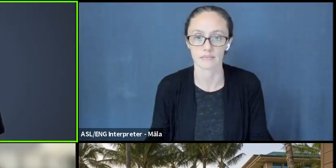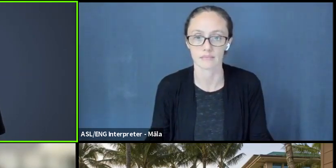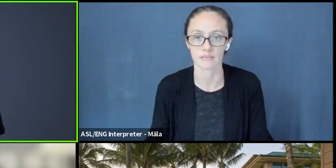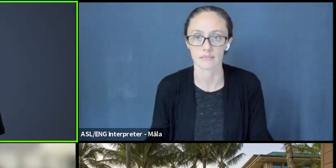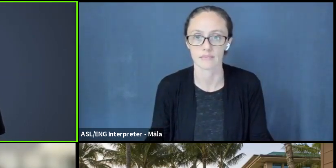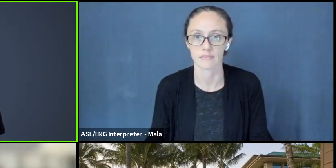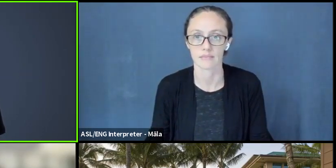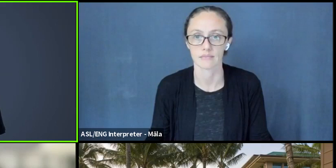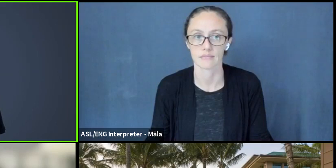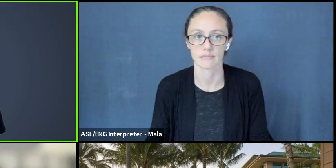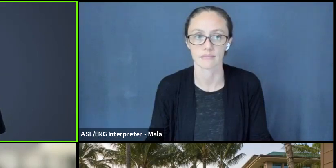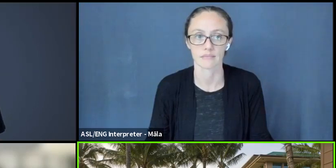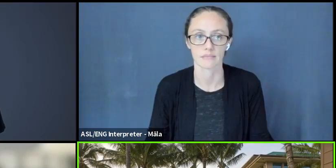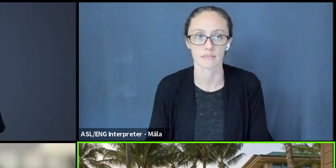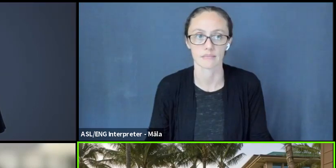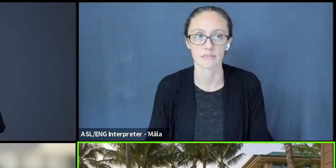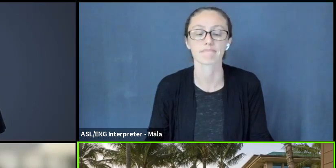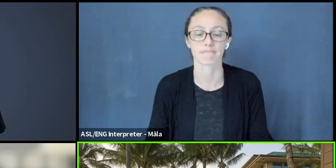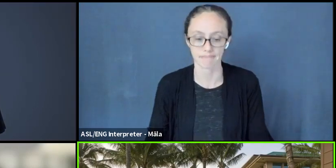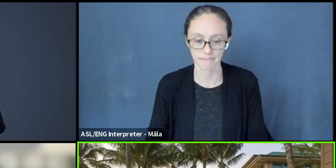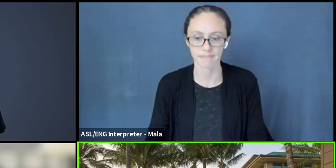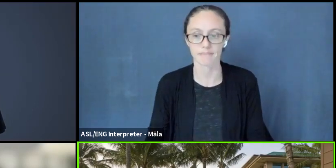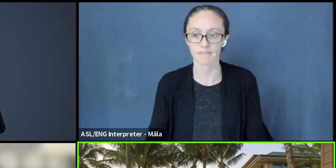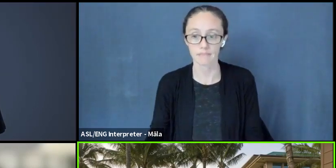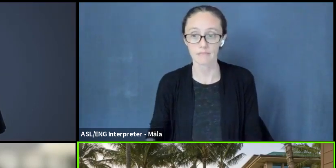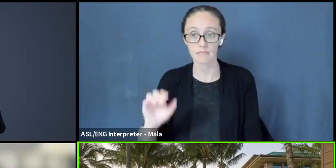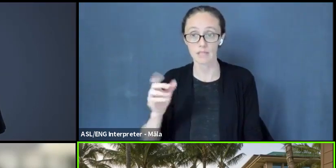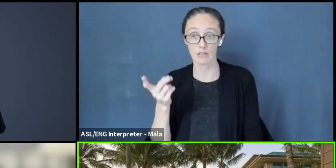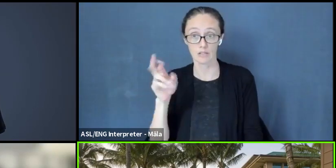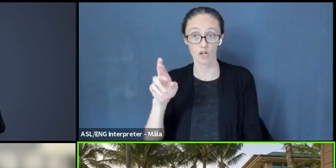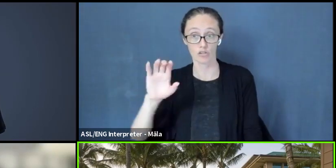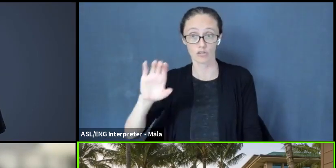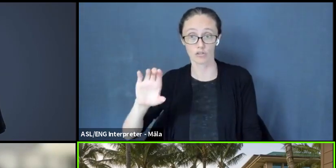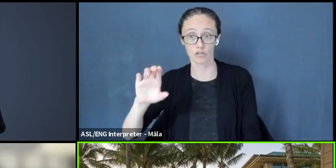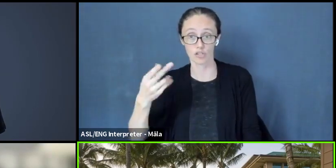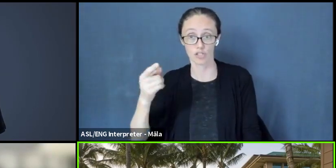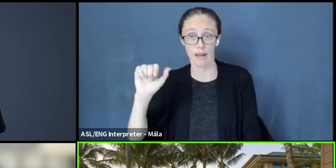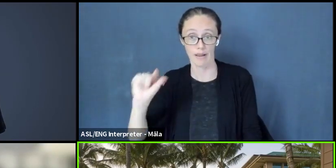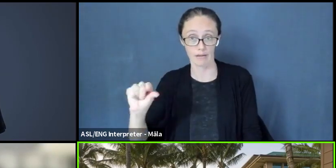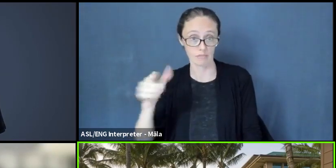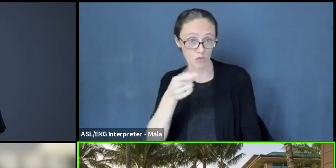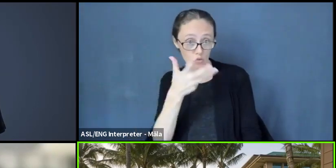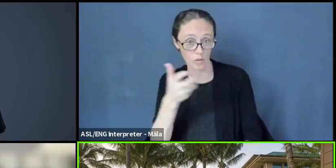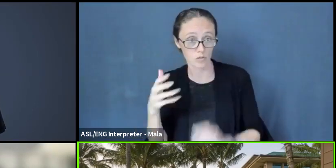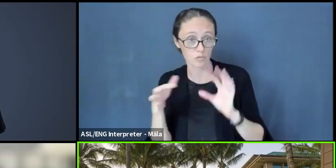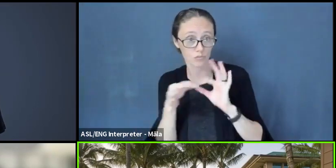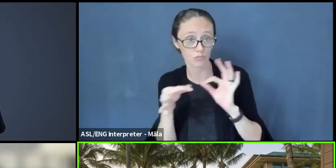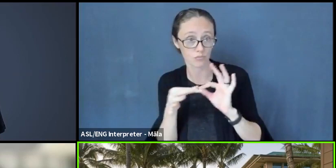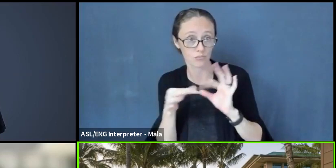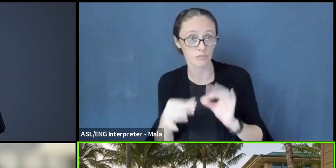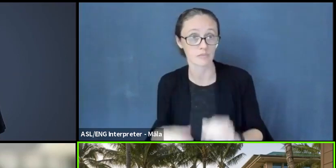Dr. Chang, do you want to take that one DR. . Yeah.